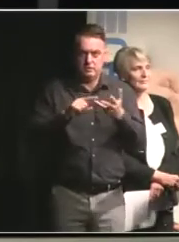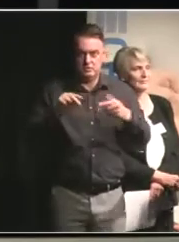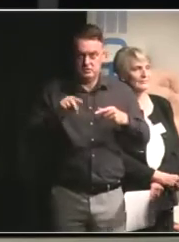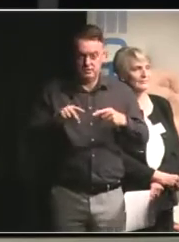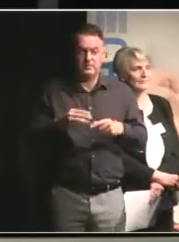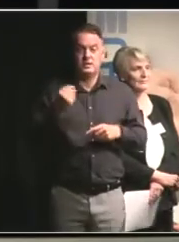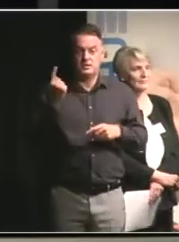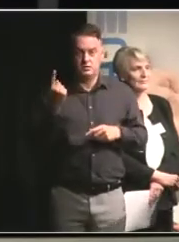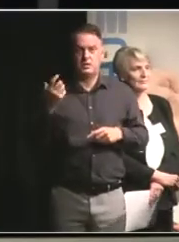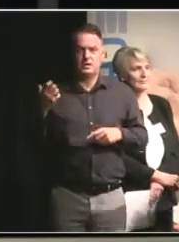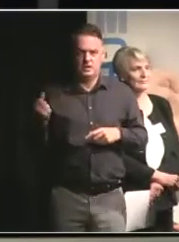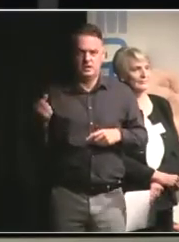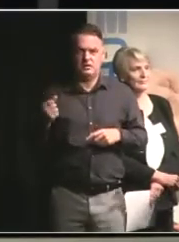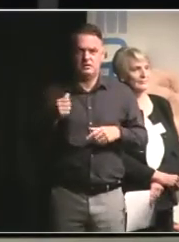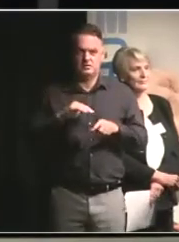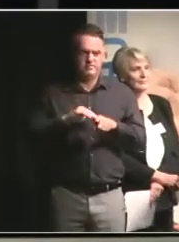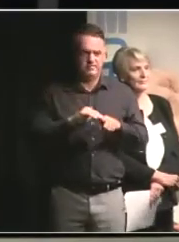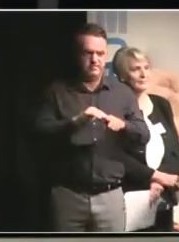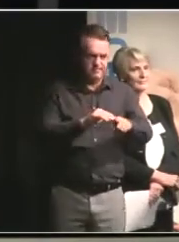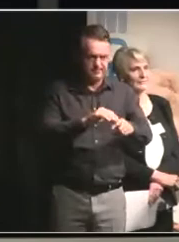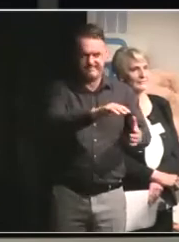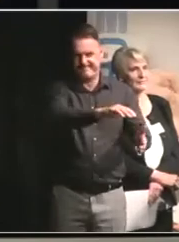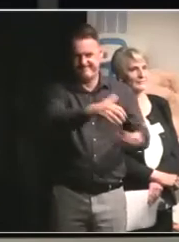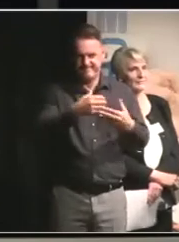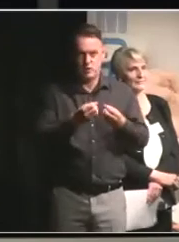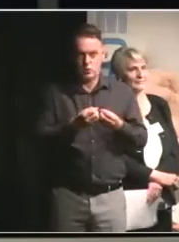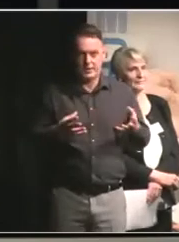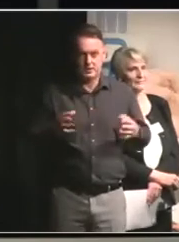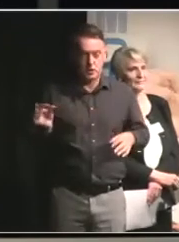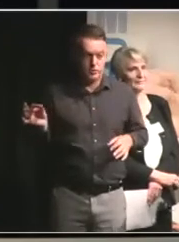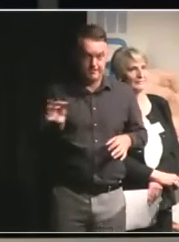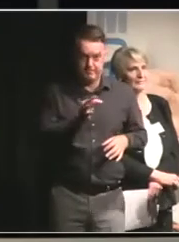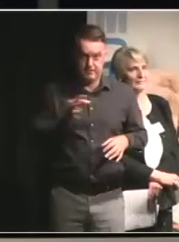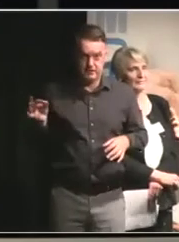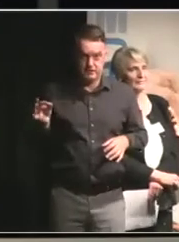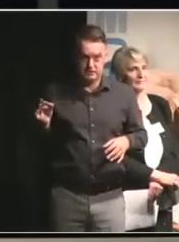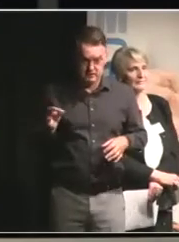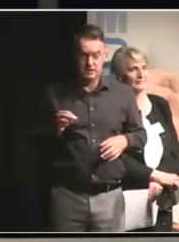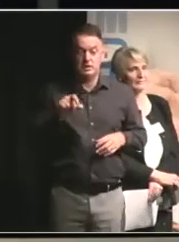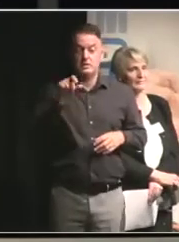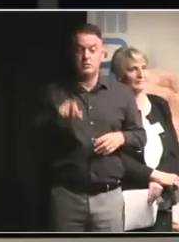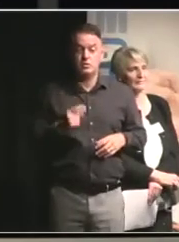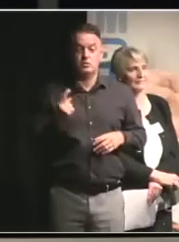comes with a car takes all the waste away and it vanishes and the person buying the stuff doesn't